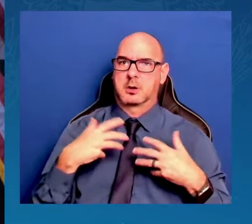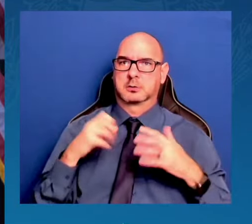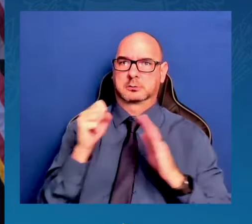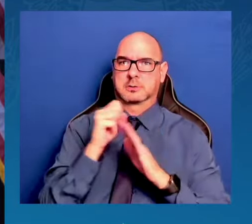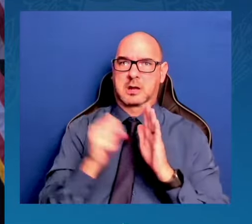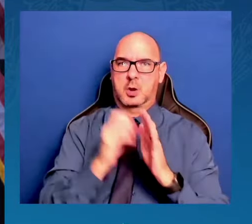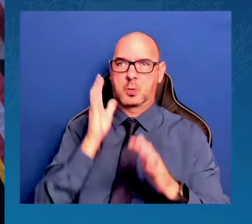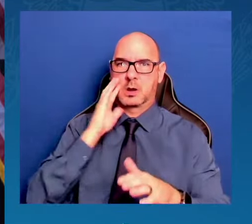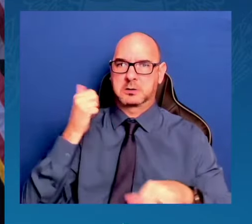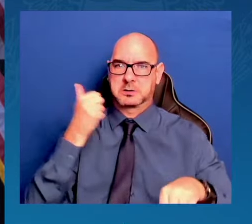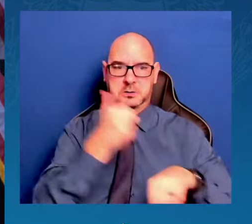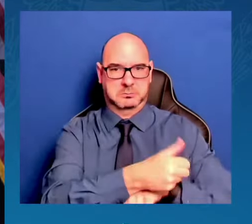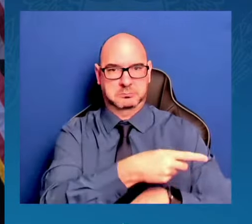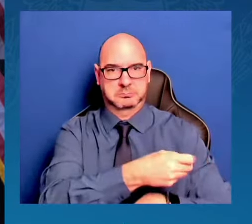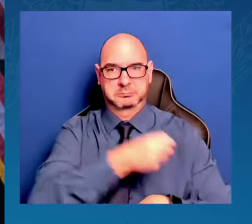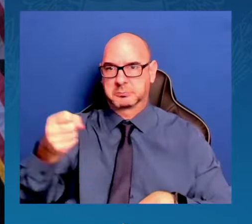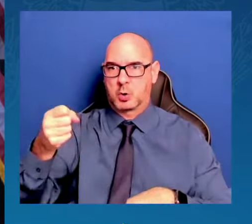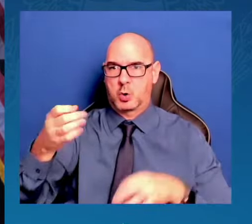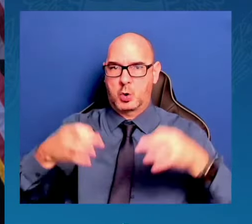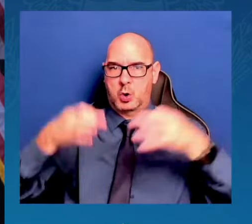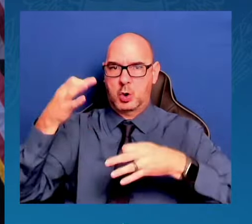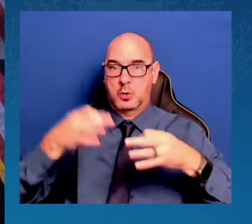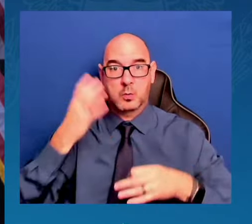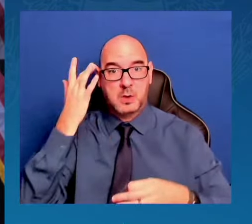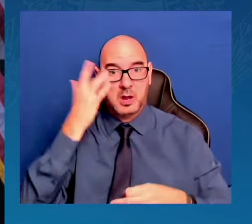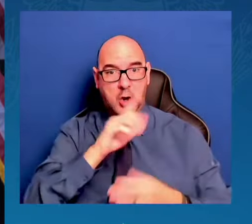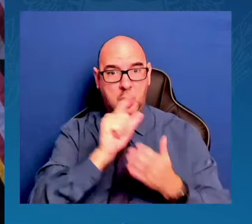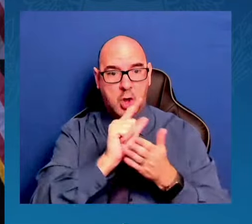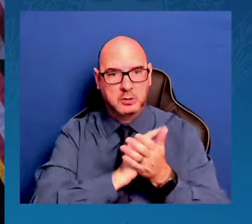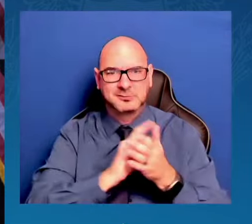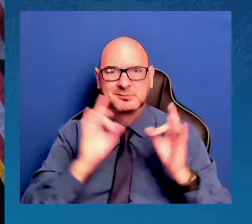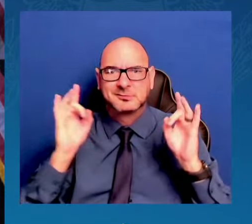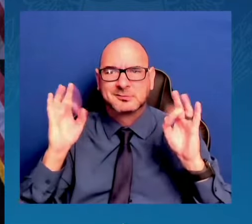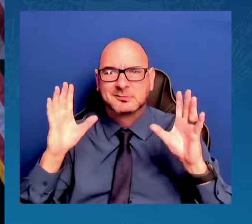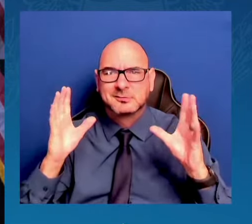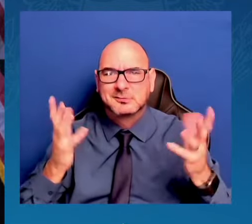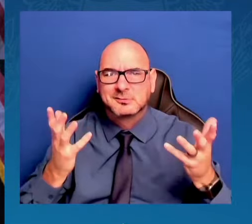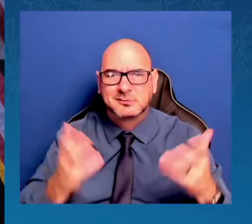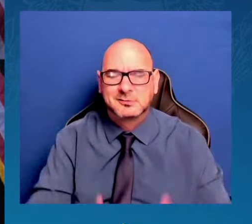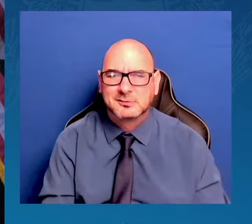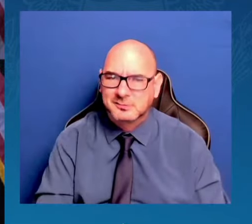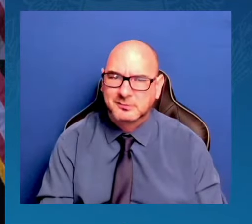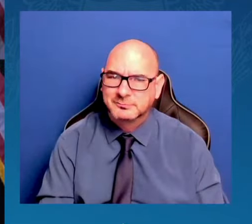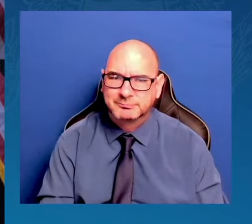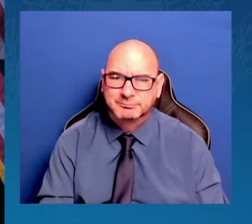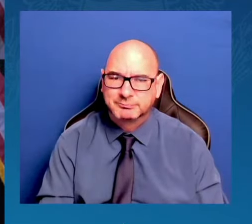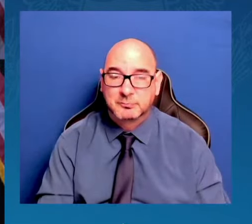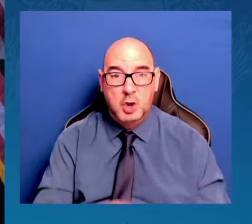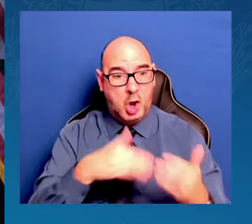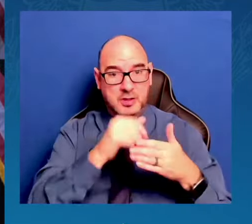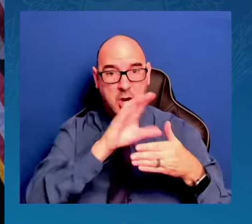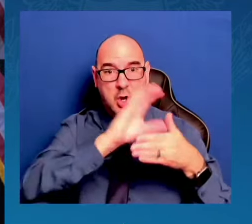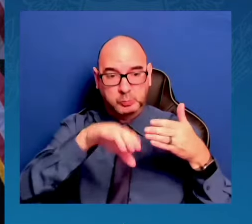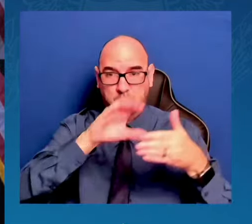All of these devastating experiences -- the direct result of laws designed by extremists,